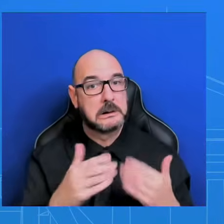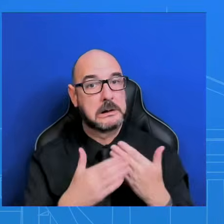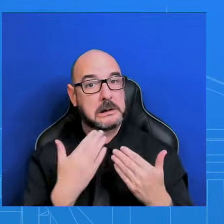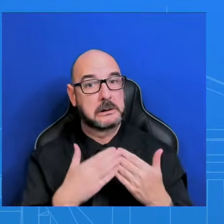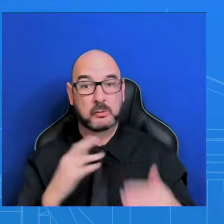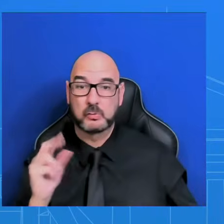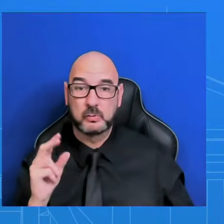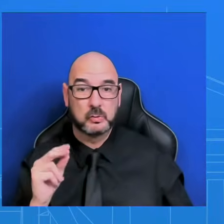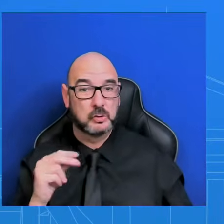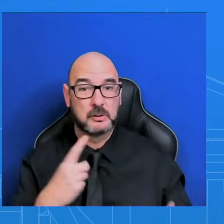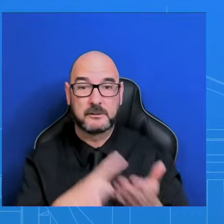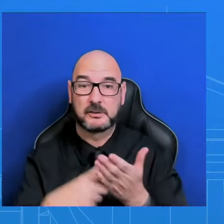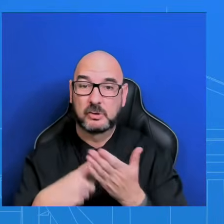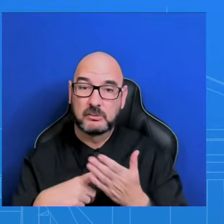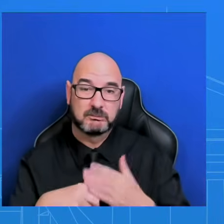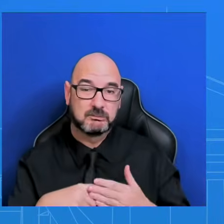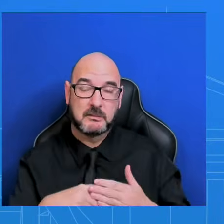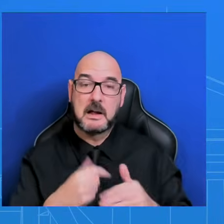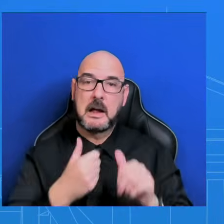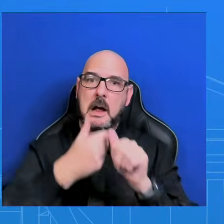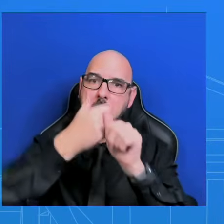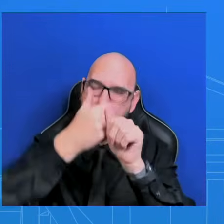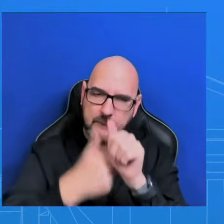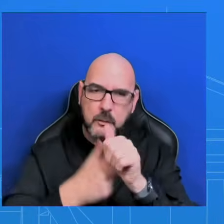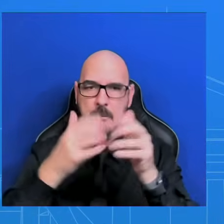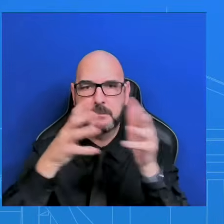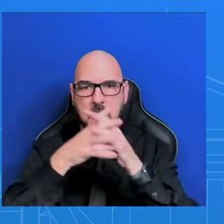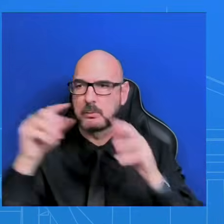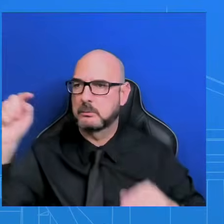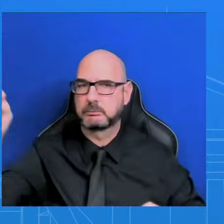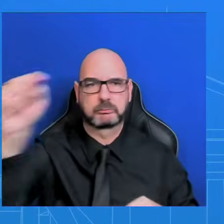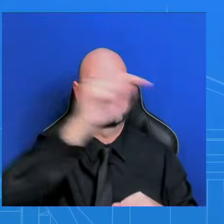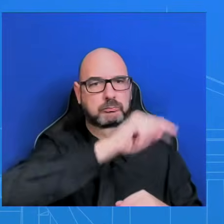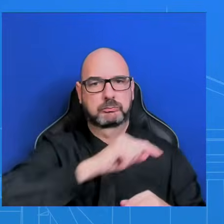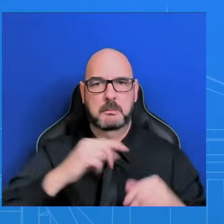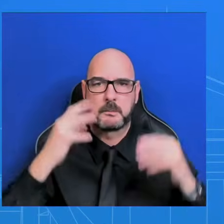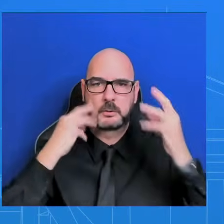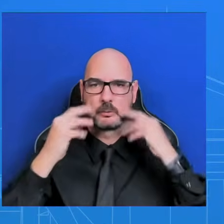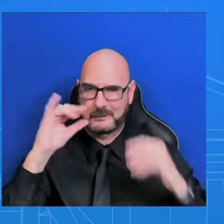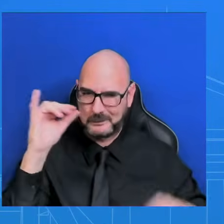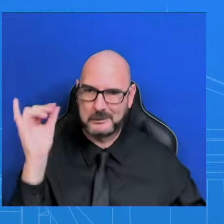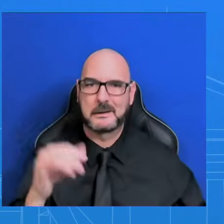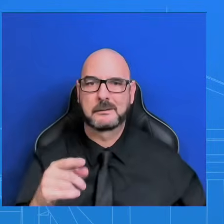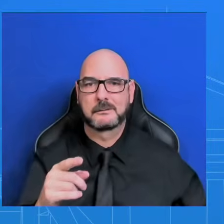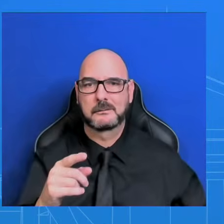And so, if the President can do something to give families a little bit of dignity, a little bit of an opportunity